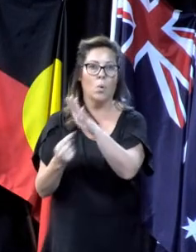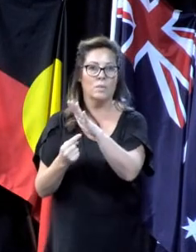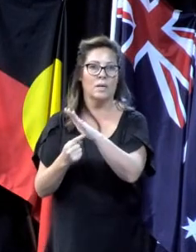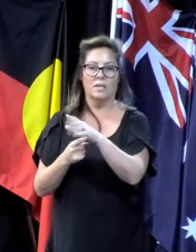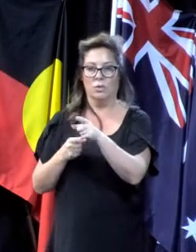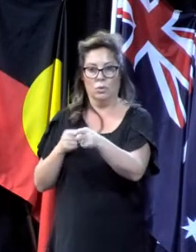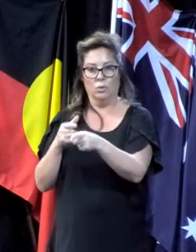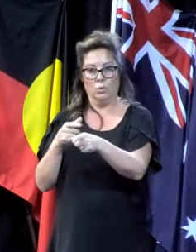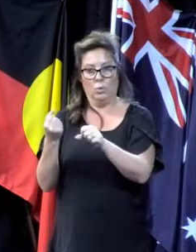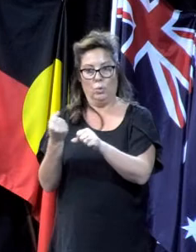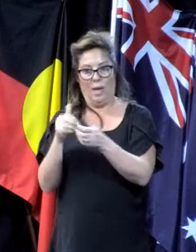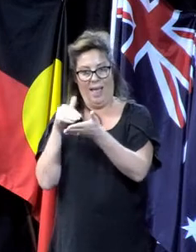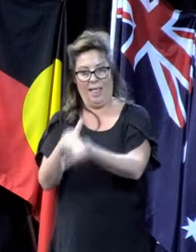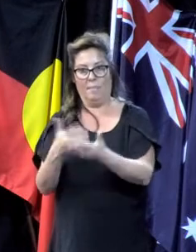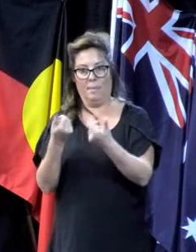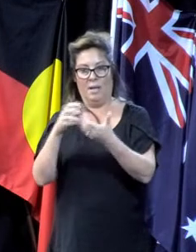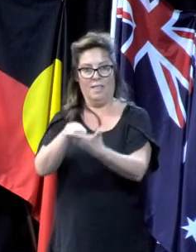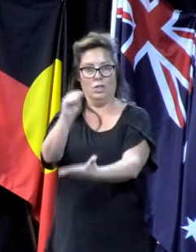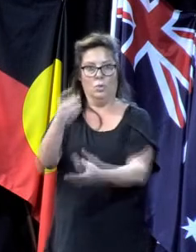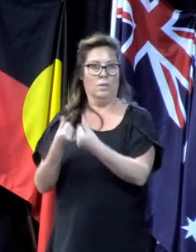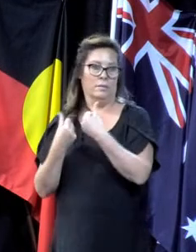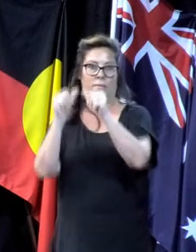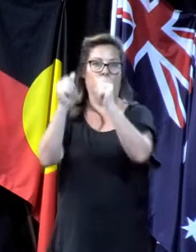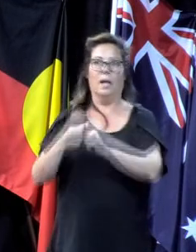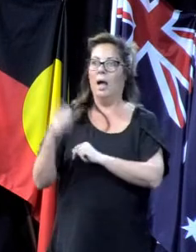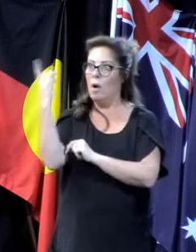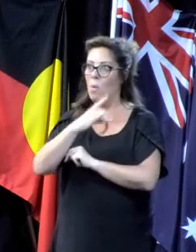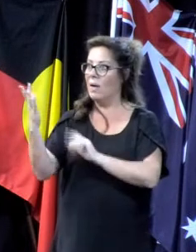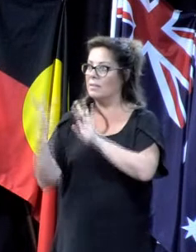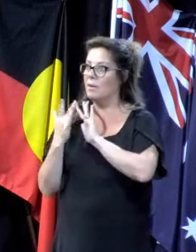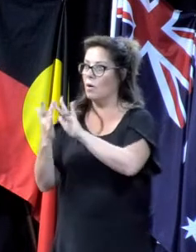So it’s a continual progressive contact that we have with our parents,